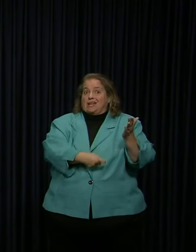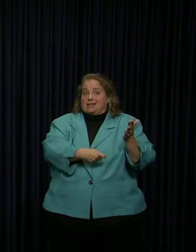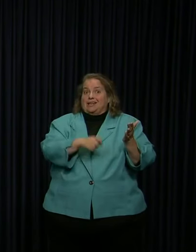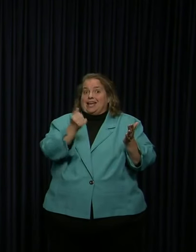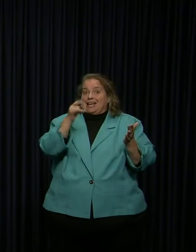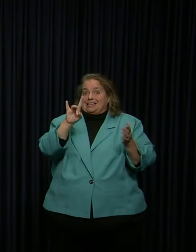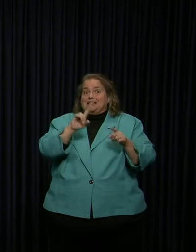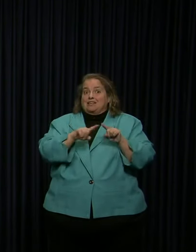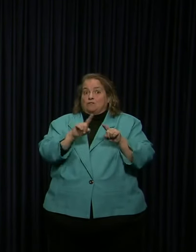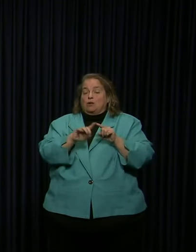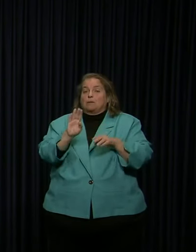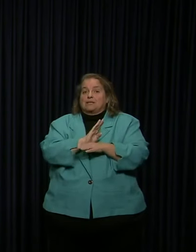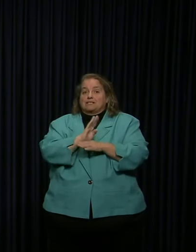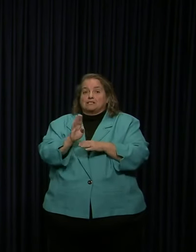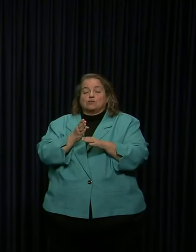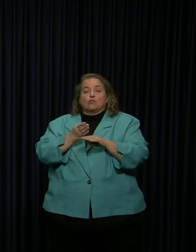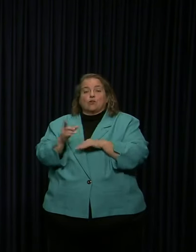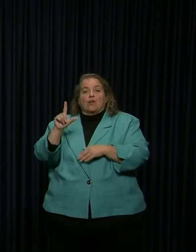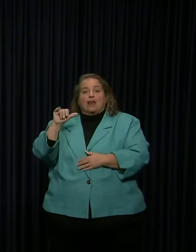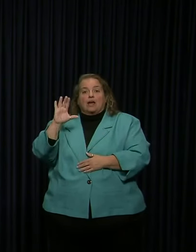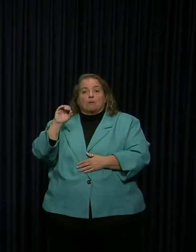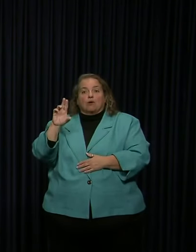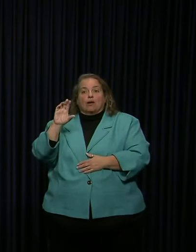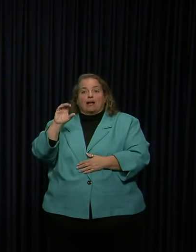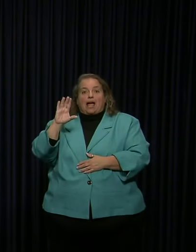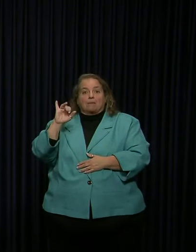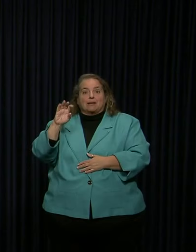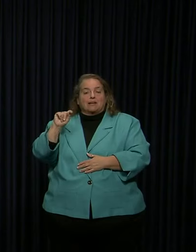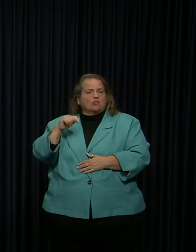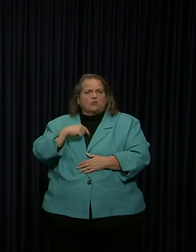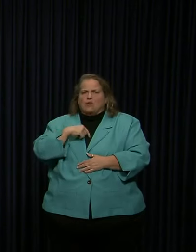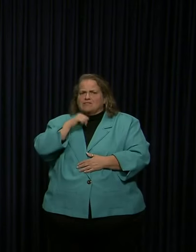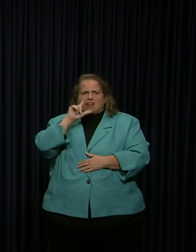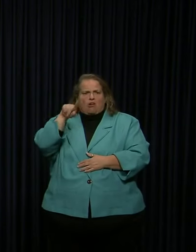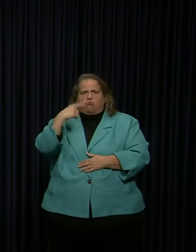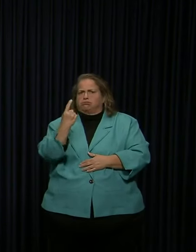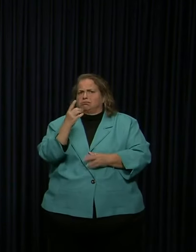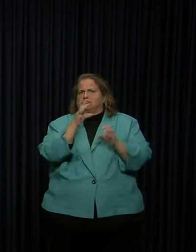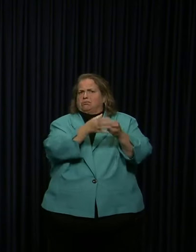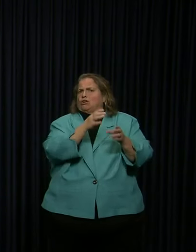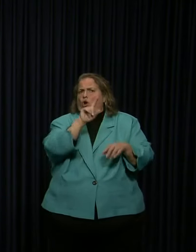EITHER DOING, IF IT WAS A CHURCH, A DRIVE-IN SERVICE, WHERE THERE WASN'T A MASS